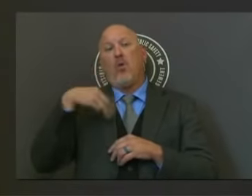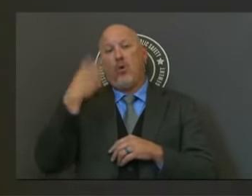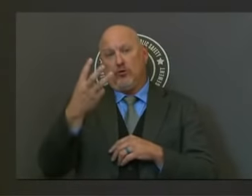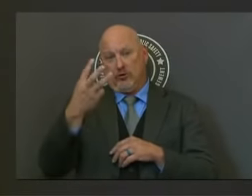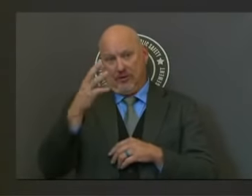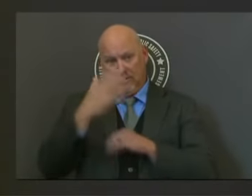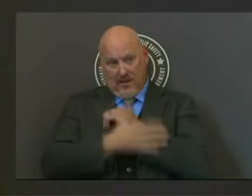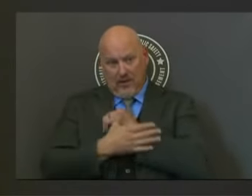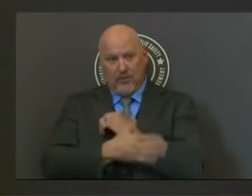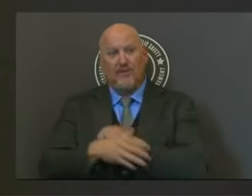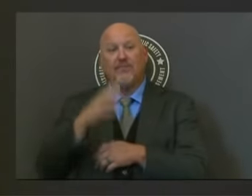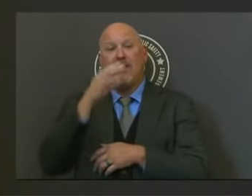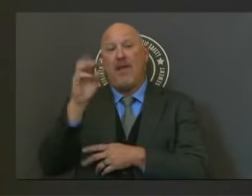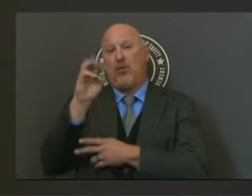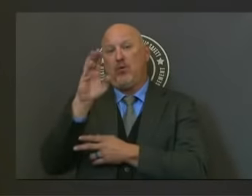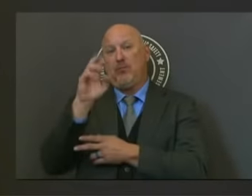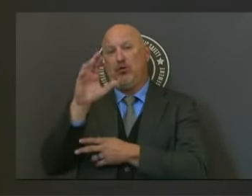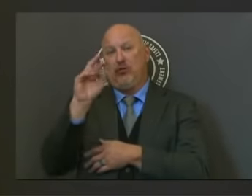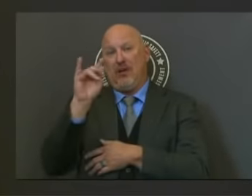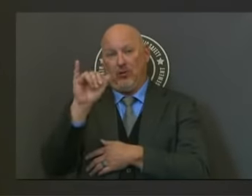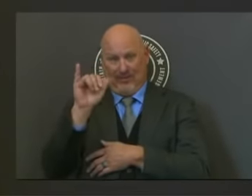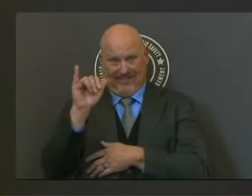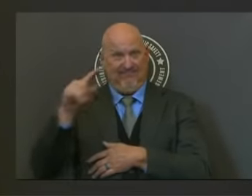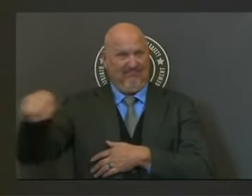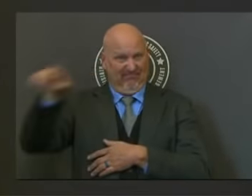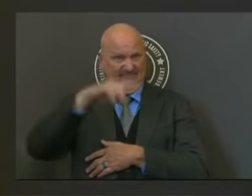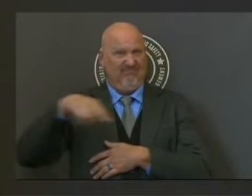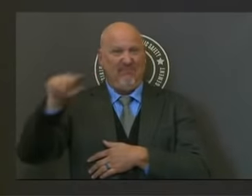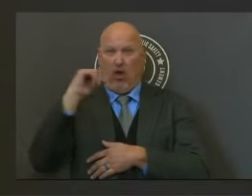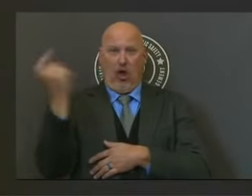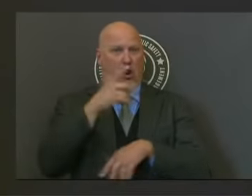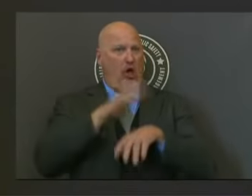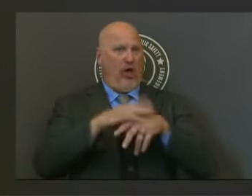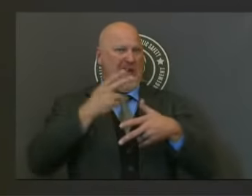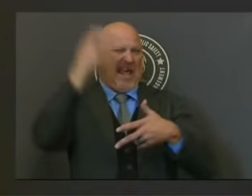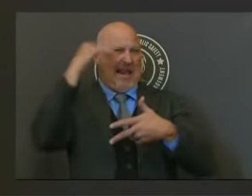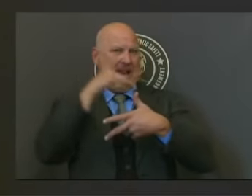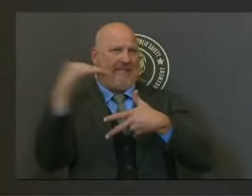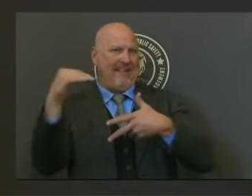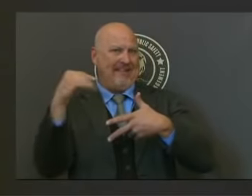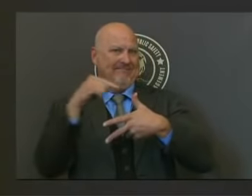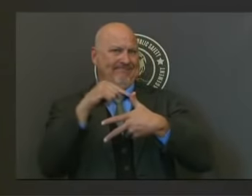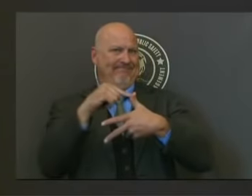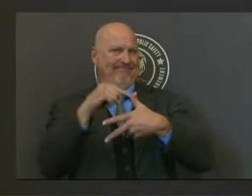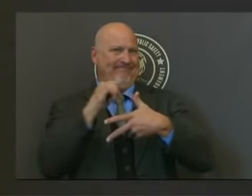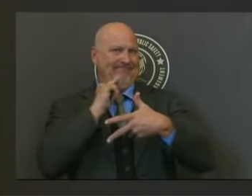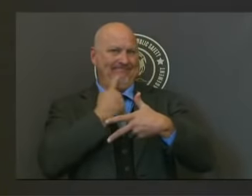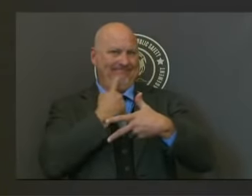those are the counties that are